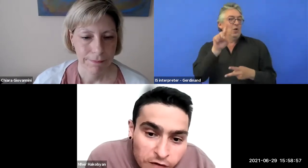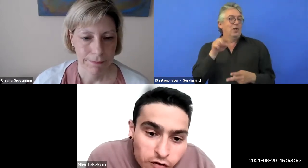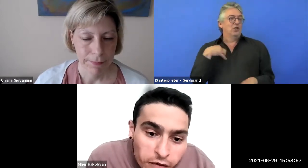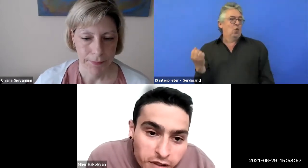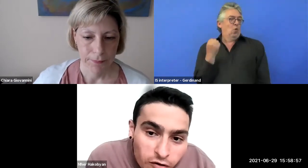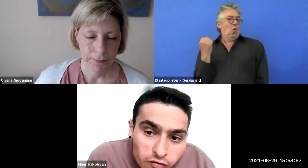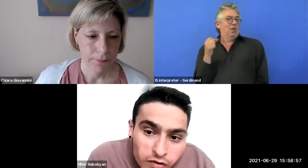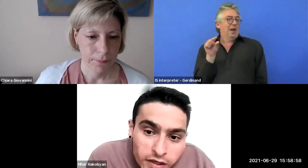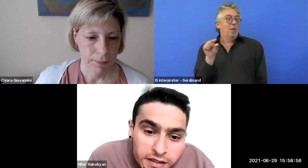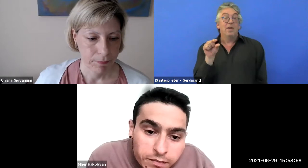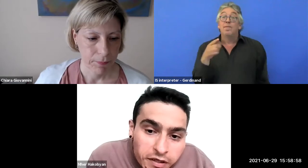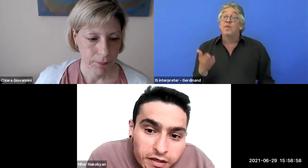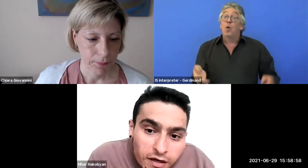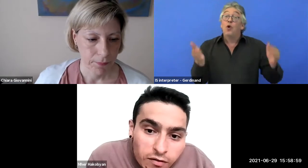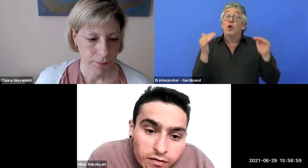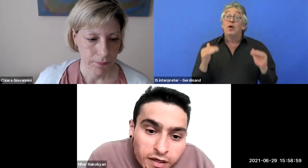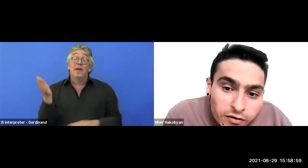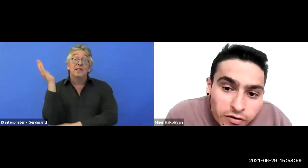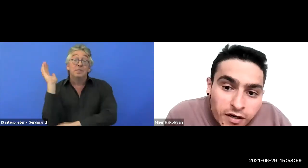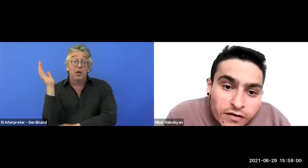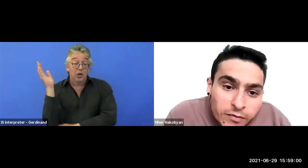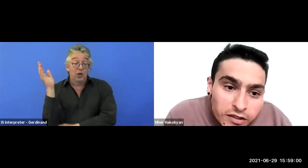So, we can go to the next speaker. Thank you, Chiara.